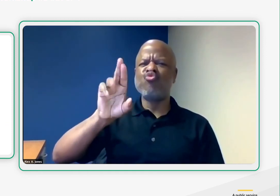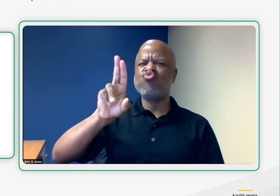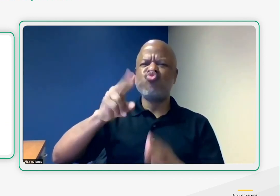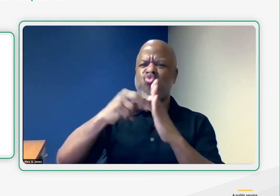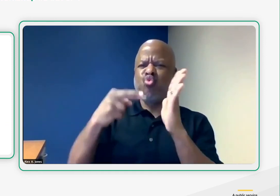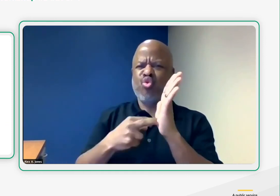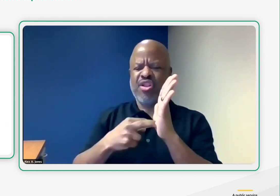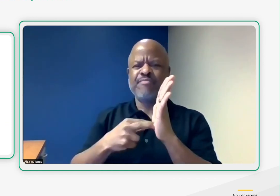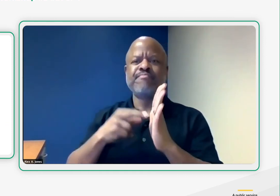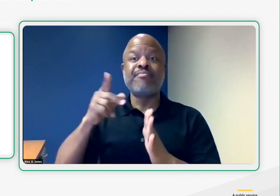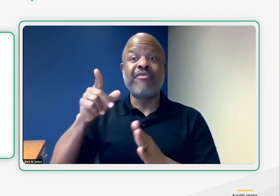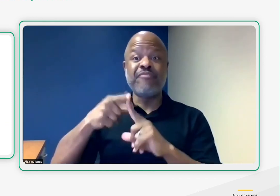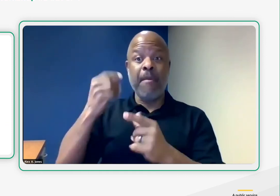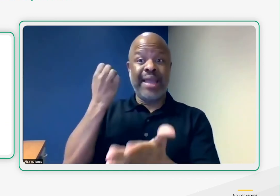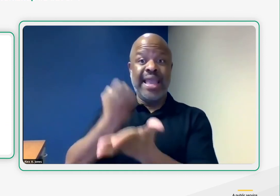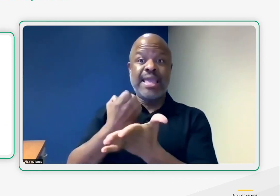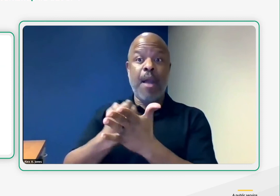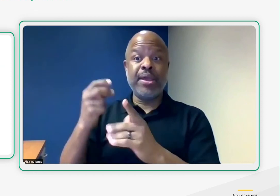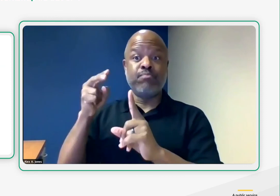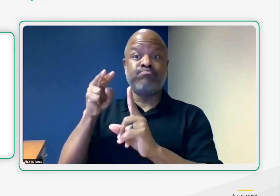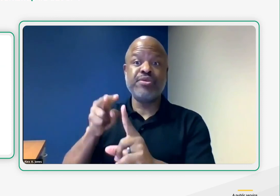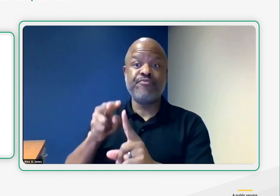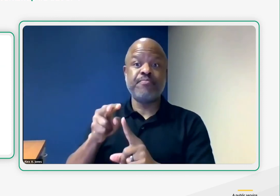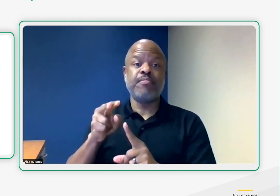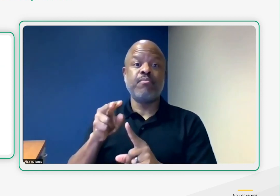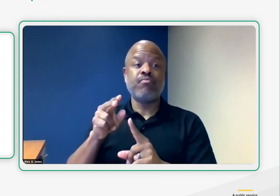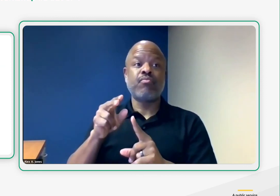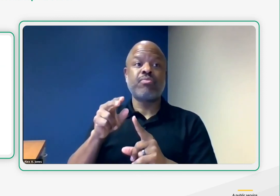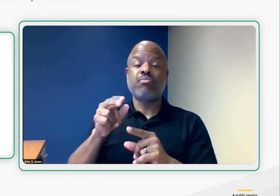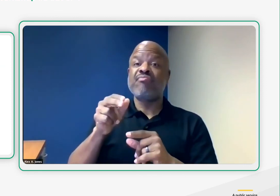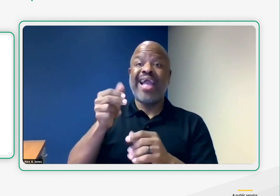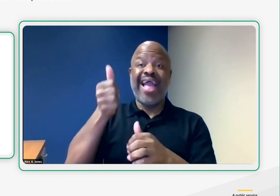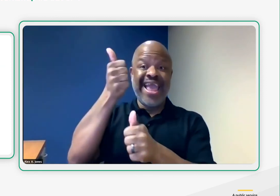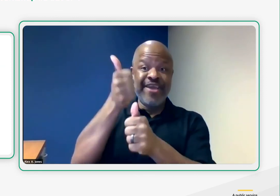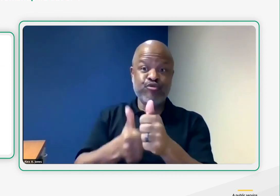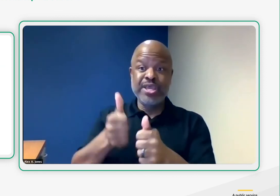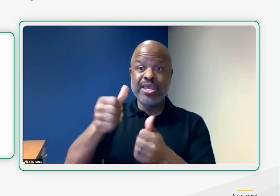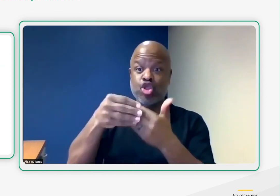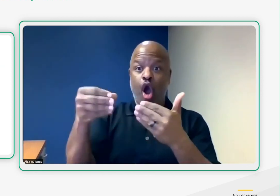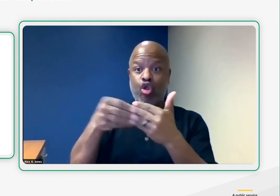So, when we look at it from an economic perspective, every dollar you have